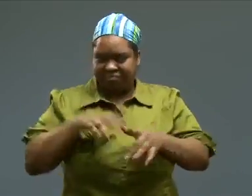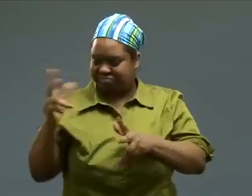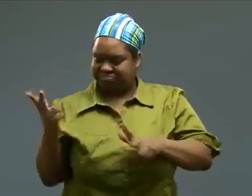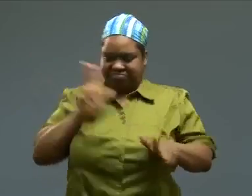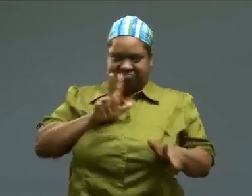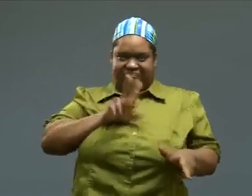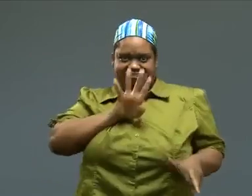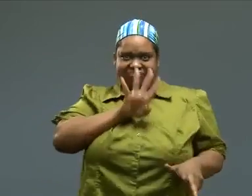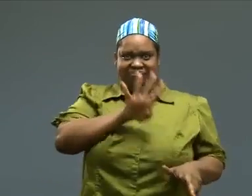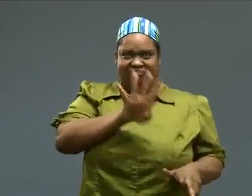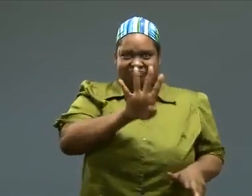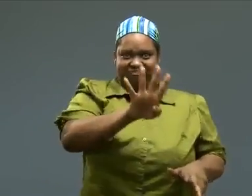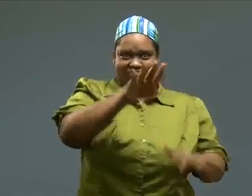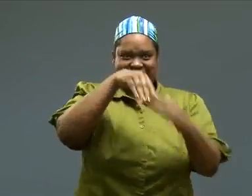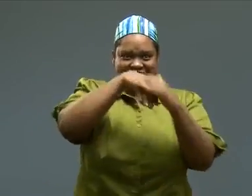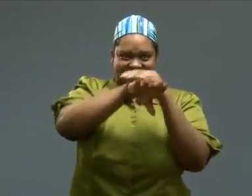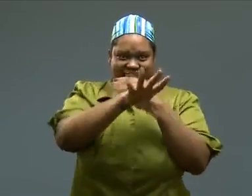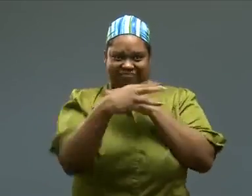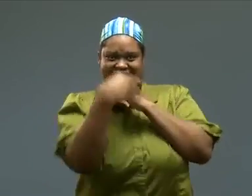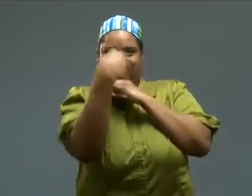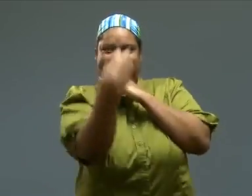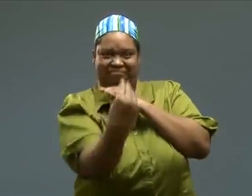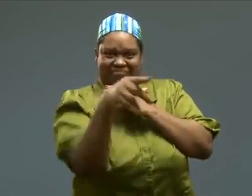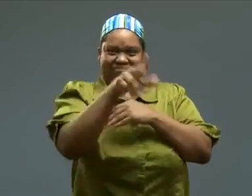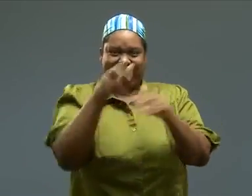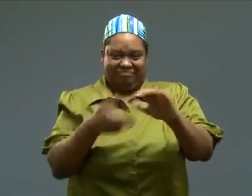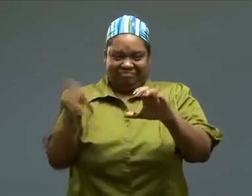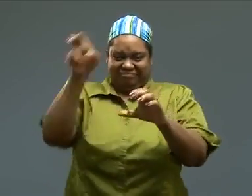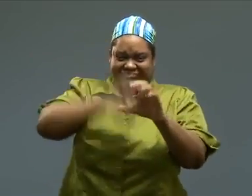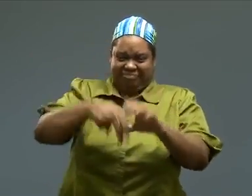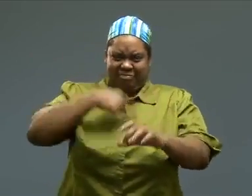the church and got in the car.